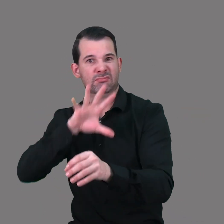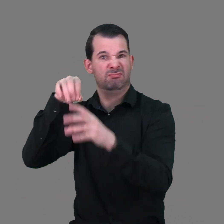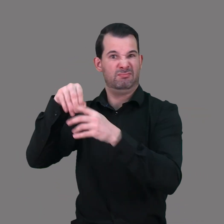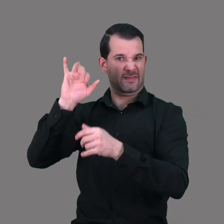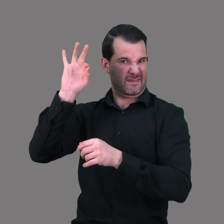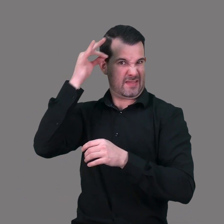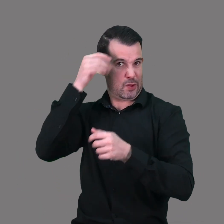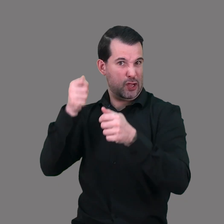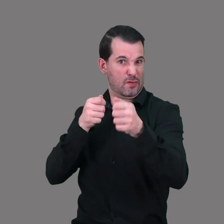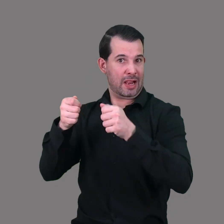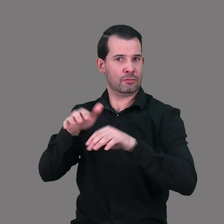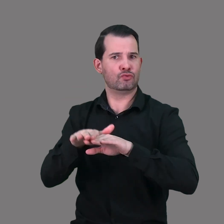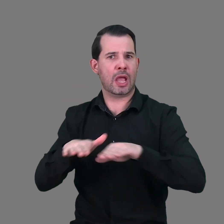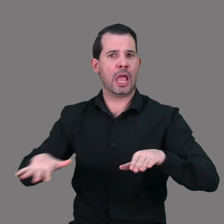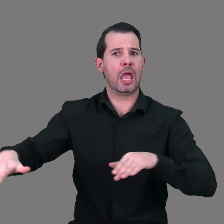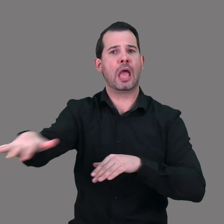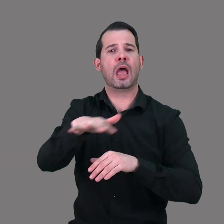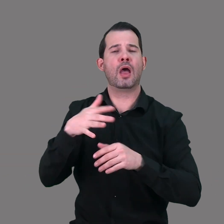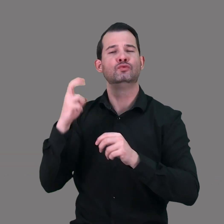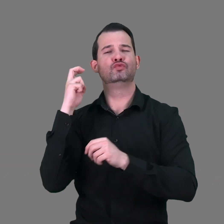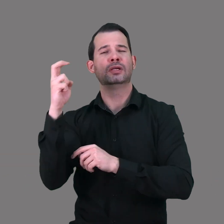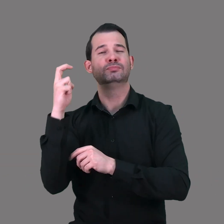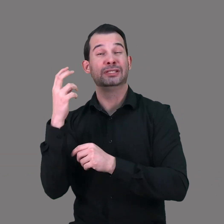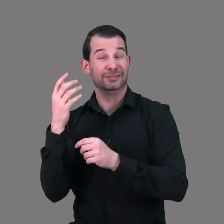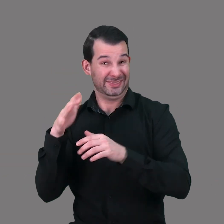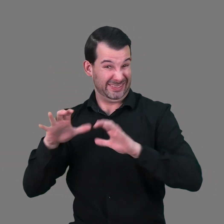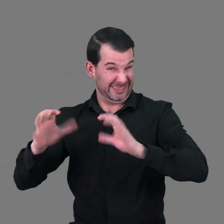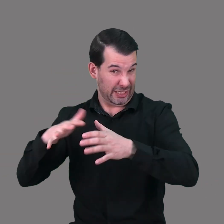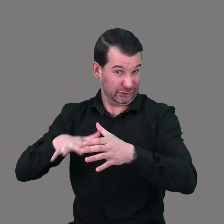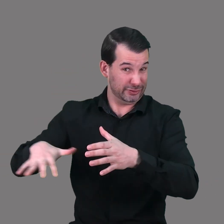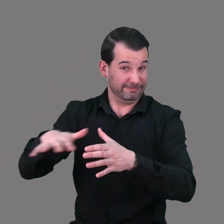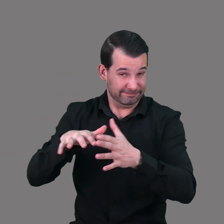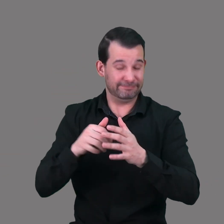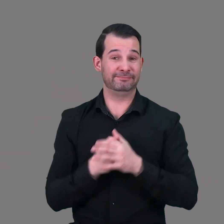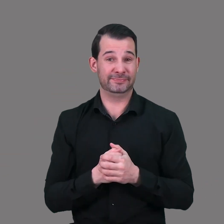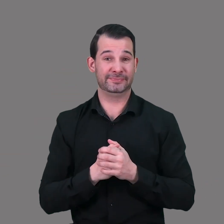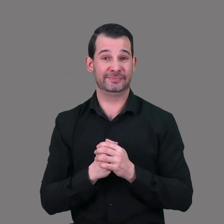in the federally regulated ground transportation sector.